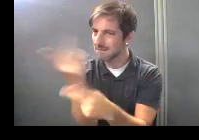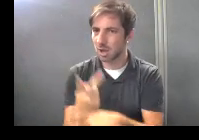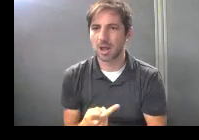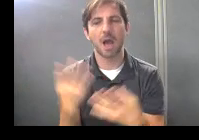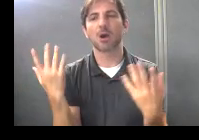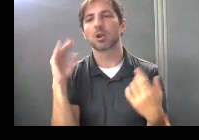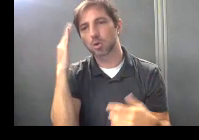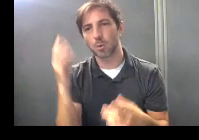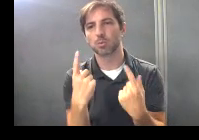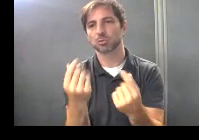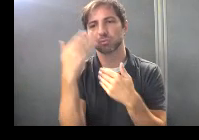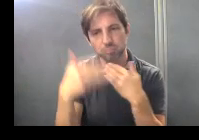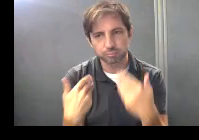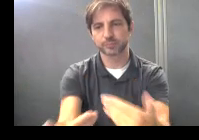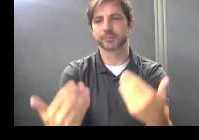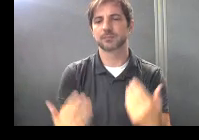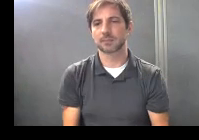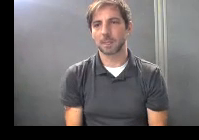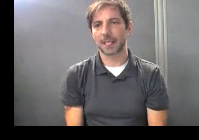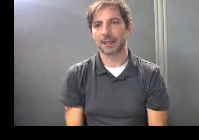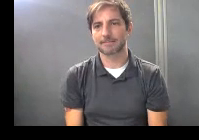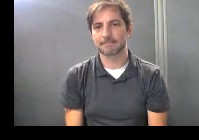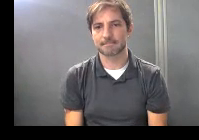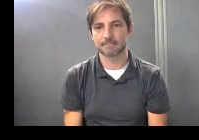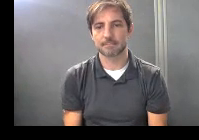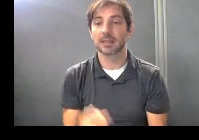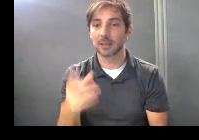TO OPEN COMMUNICATION. I WANT TO NOTE AN IMAGE FROM THE VERMONT STUDIO